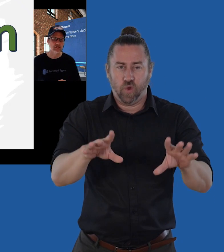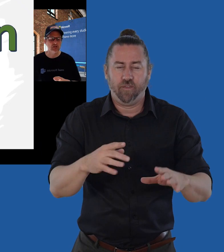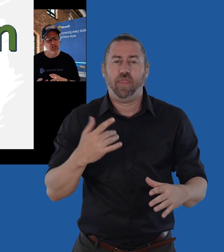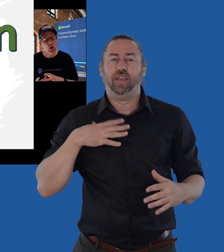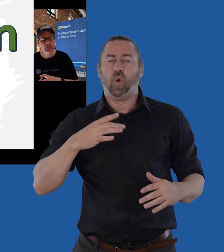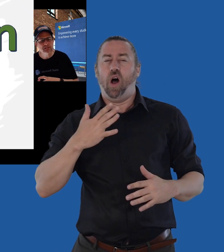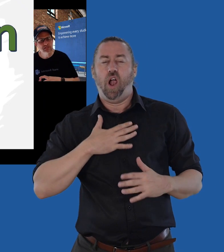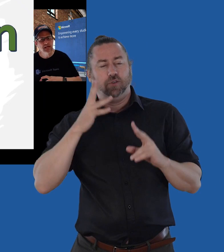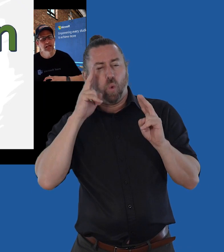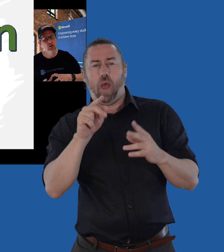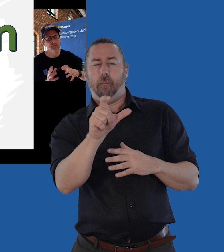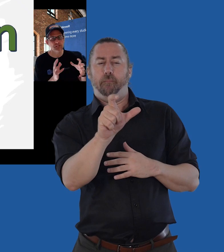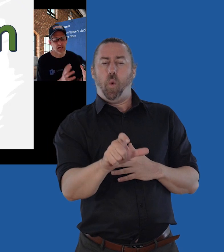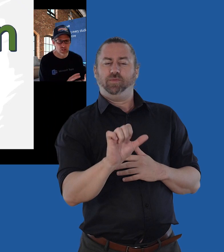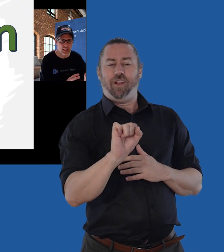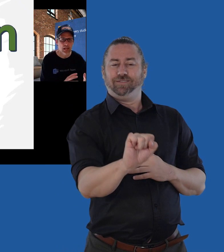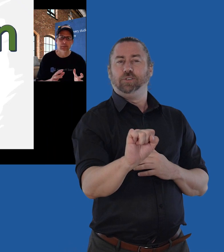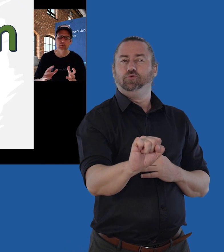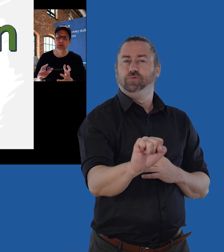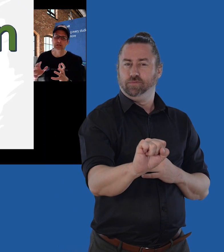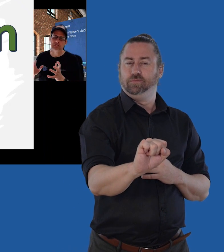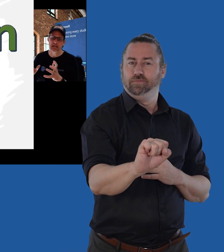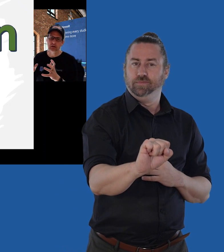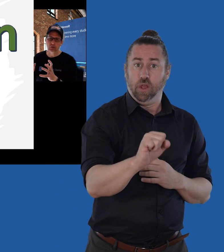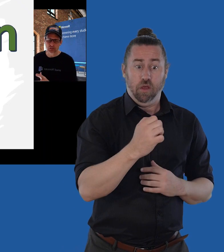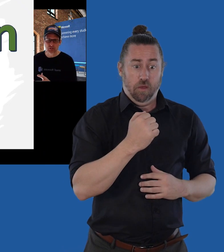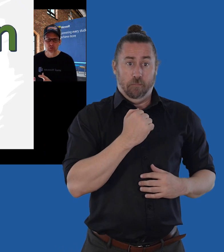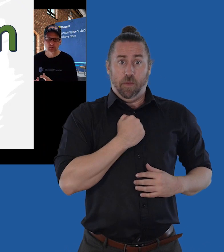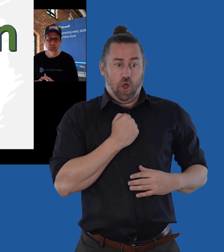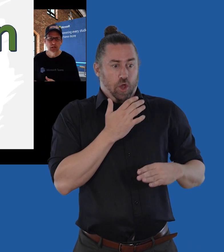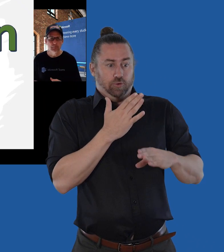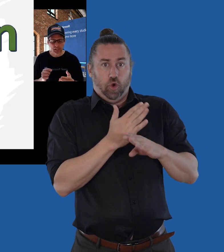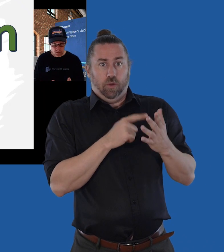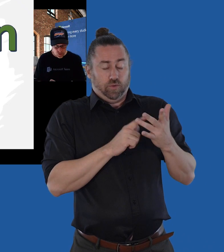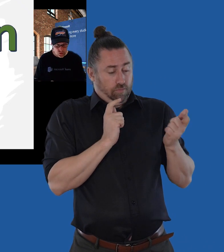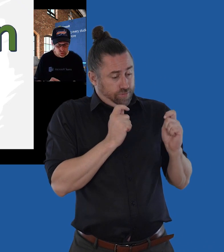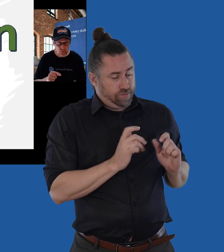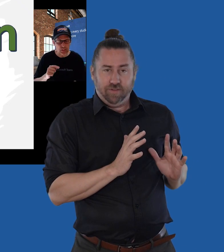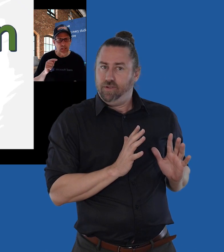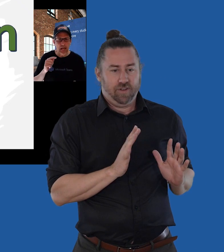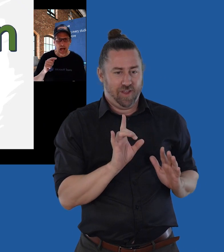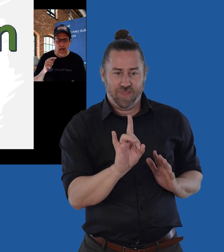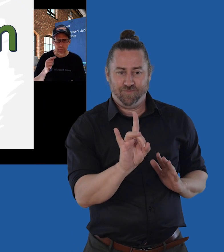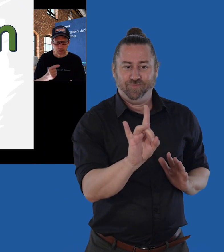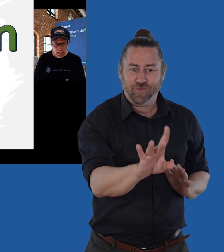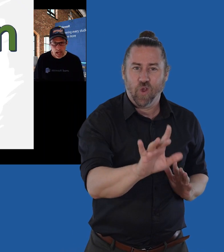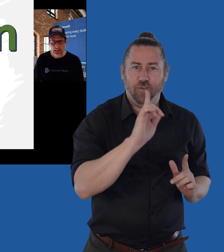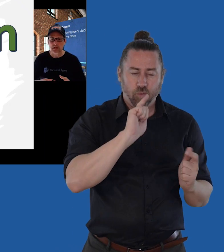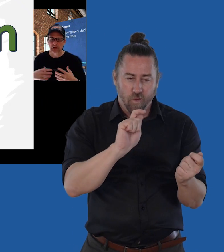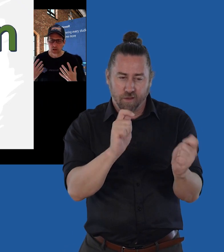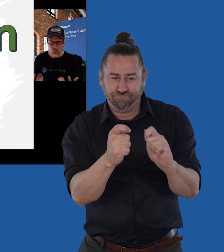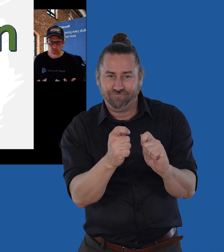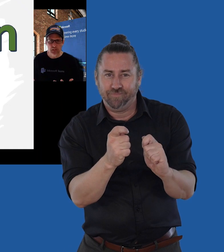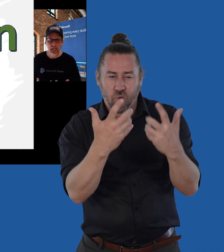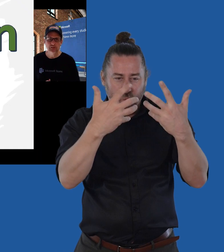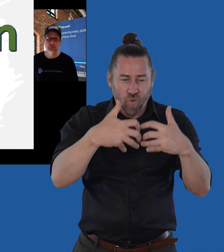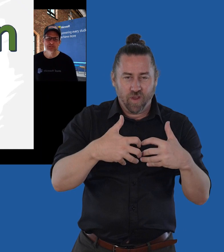So, the onus is taken off the teacher and put instead on the student. But the institution, the class, the culture of the classroom,